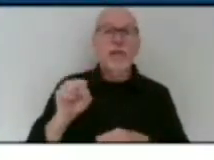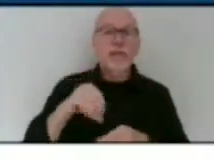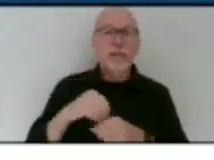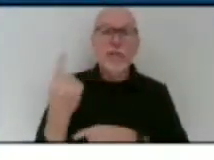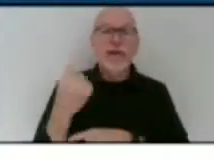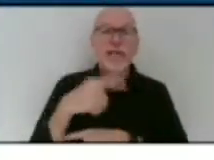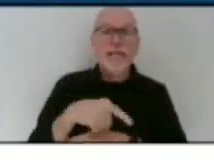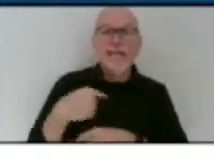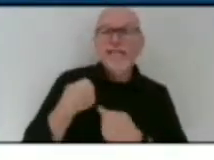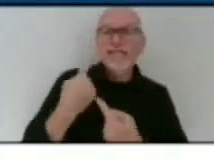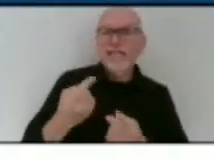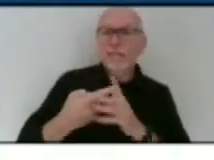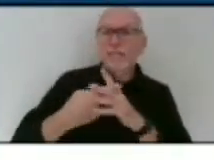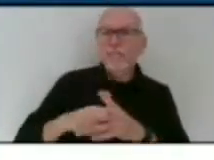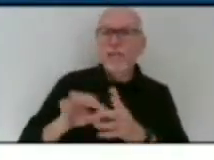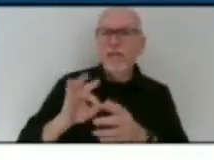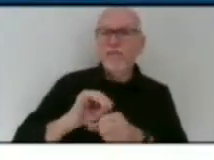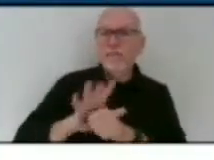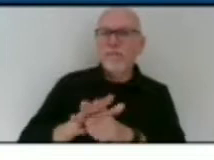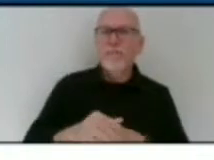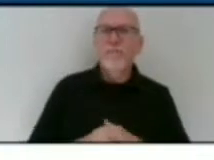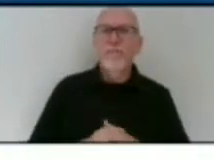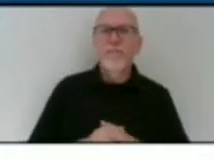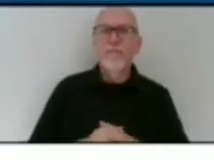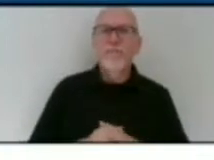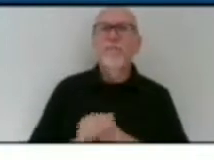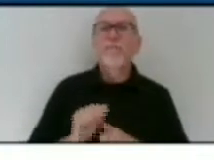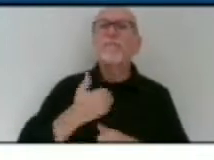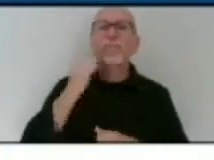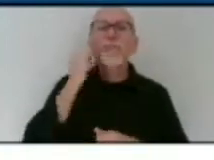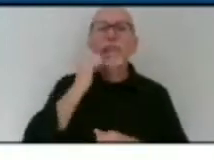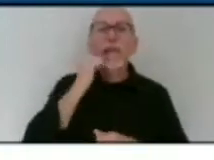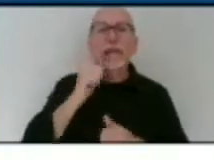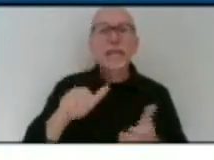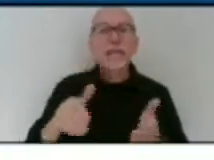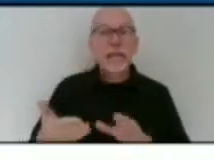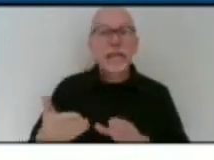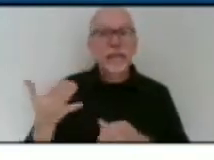beginning of the pandemic. Our daily deaths are also on the rise and once